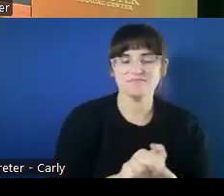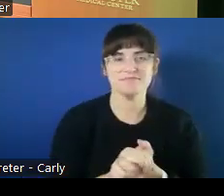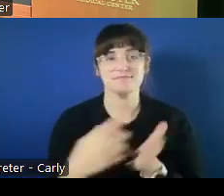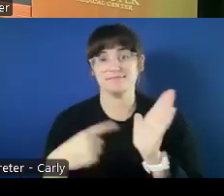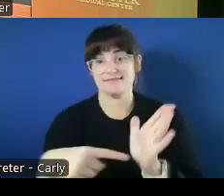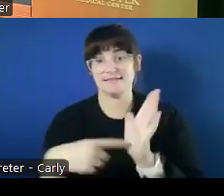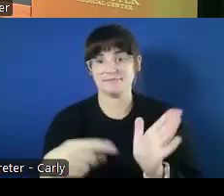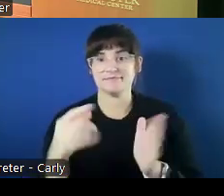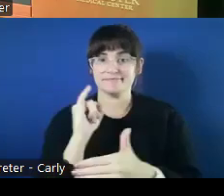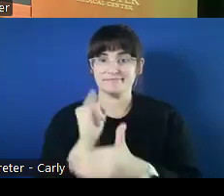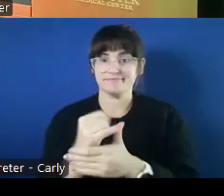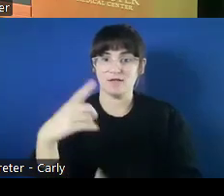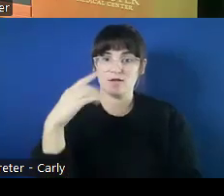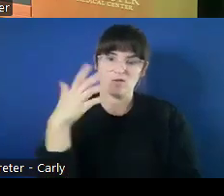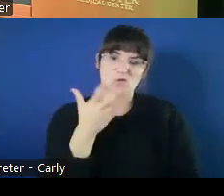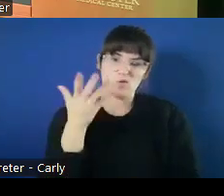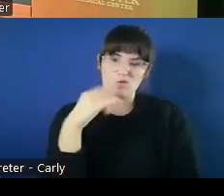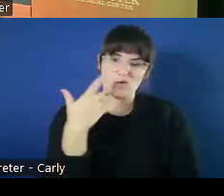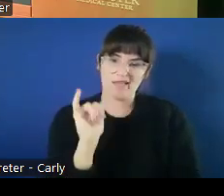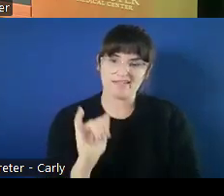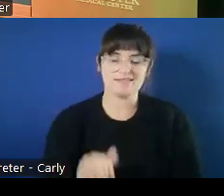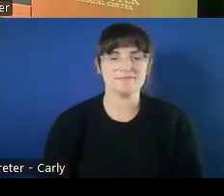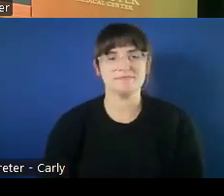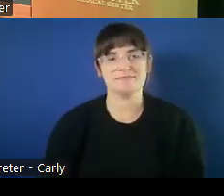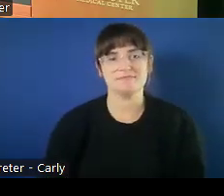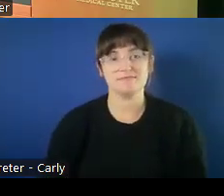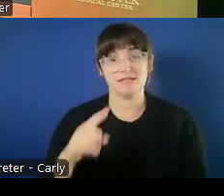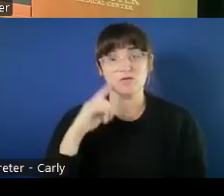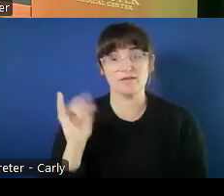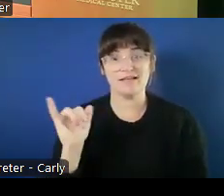these kinds of interventions look like uh they're typically 8 to 12 weeks in duration uh they're